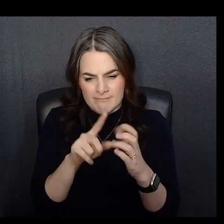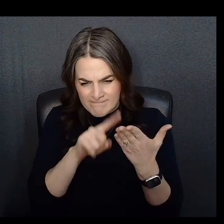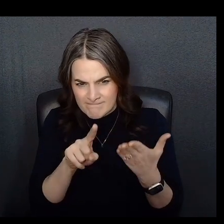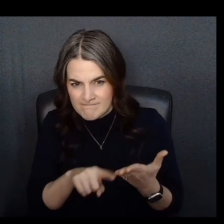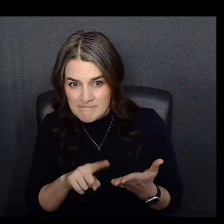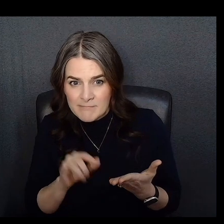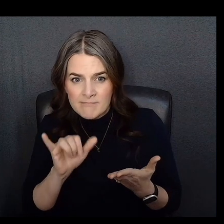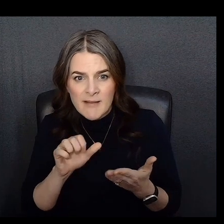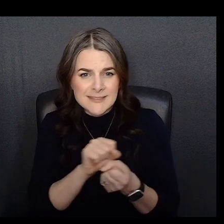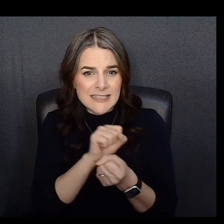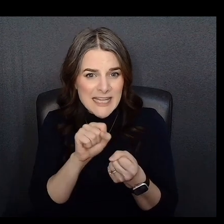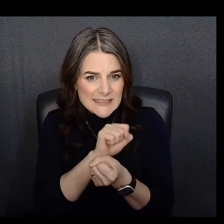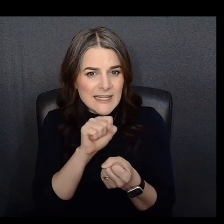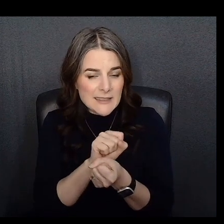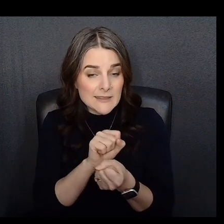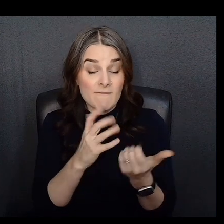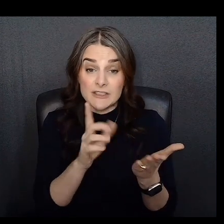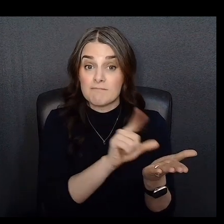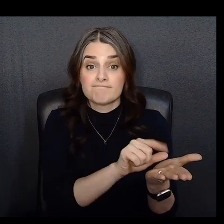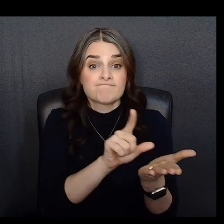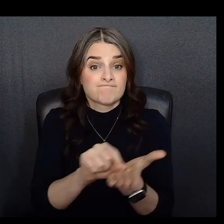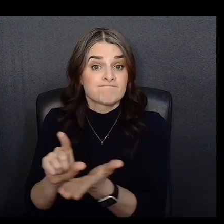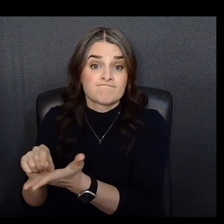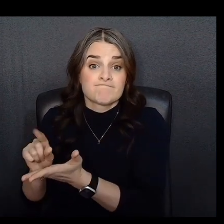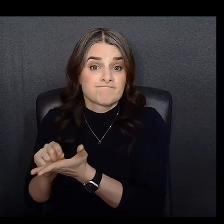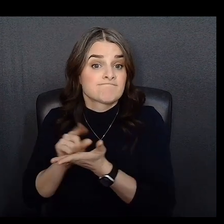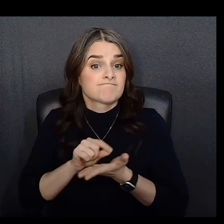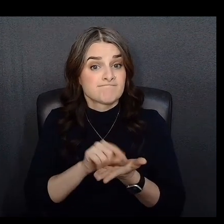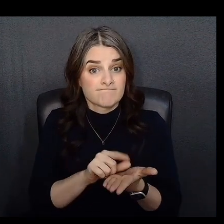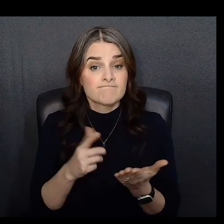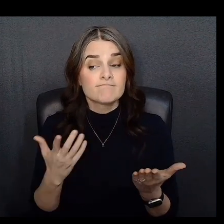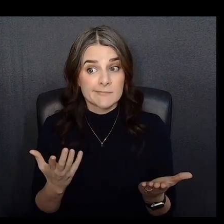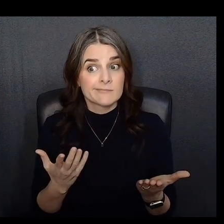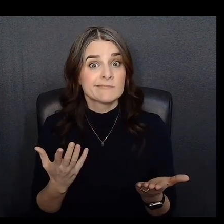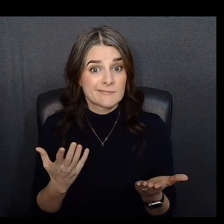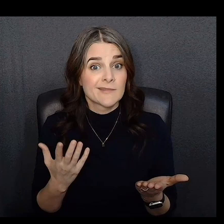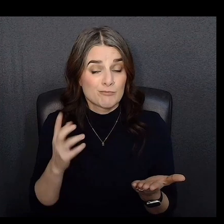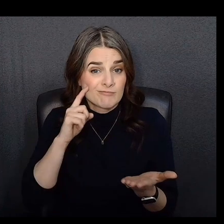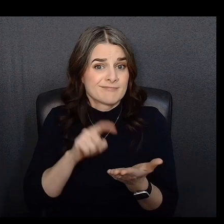that they do that are published, we do find that students who receive